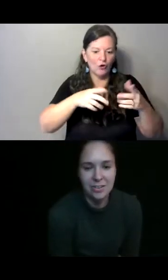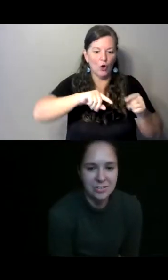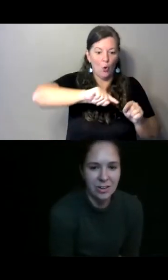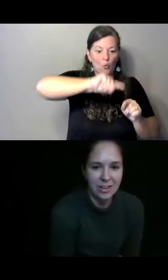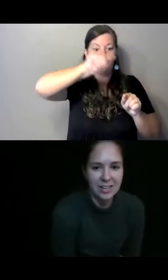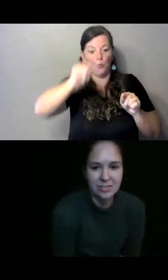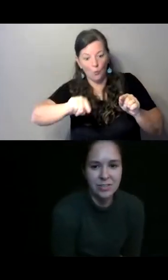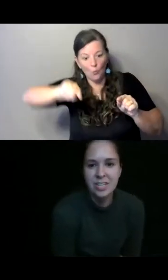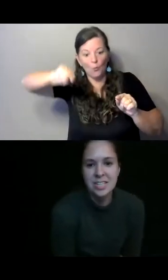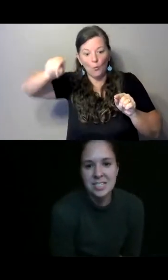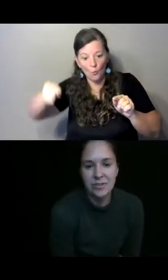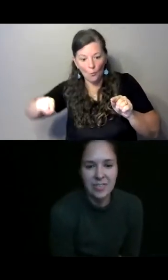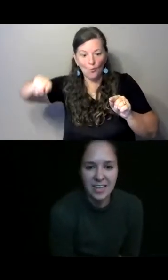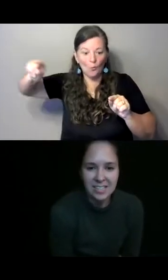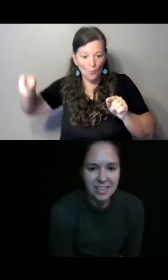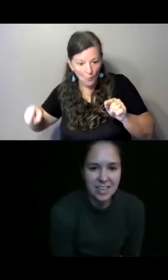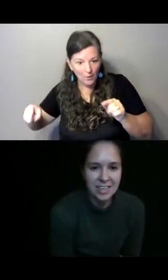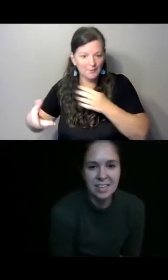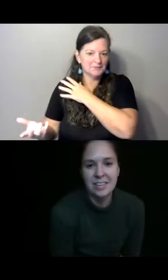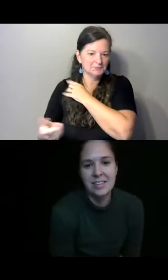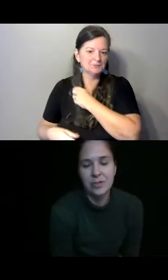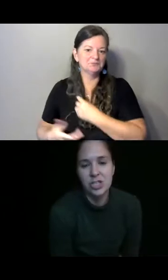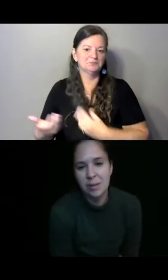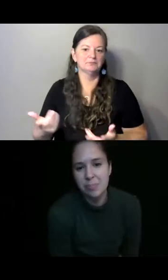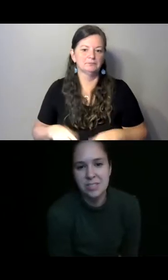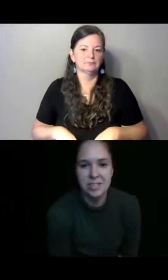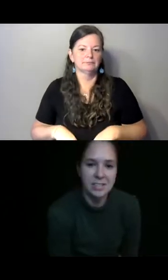there's all kinds of different things and different shapes and